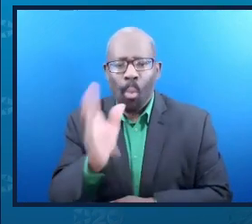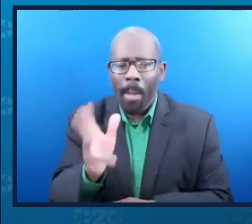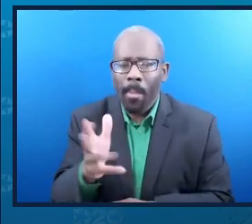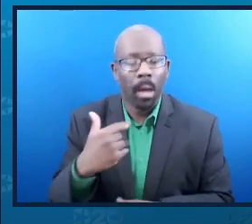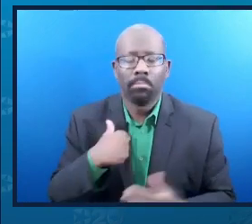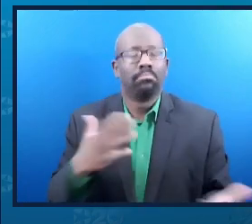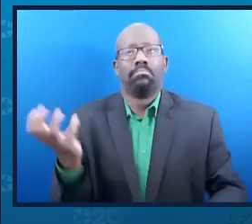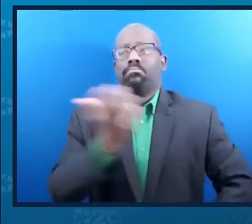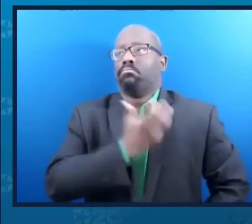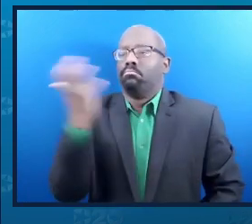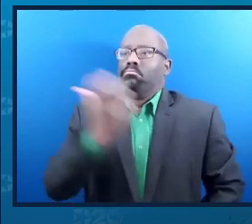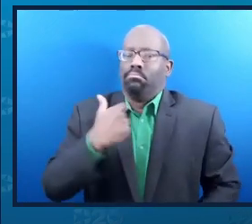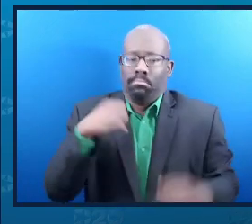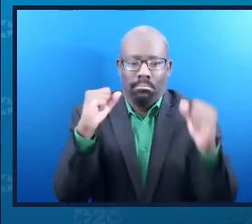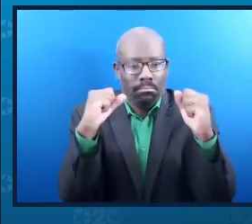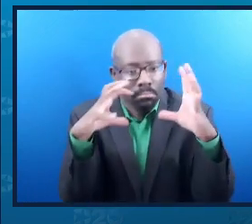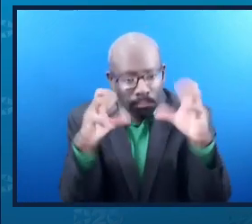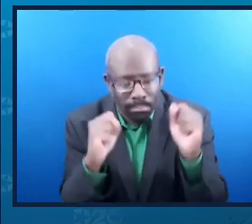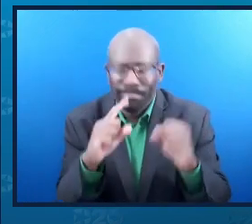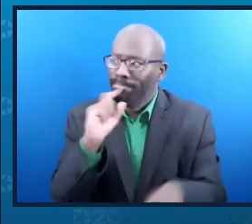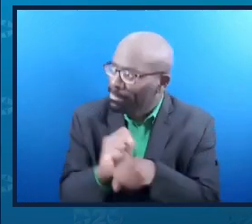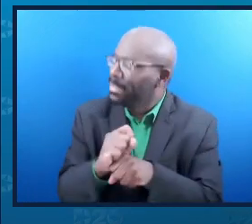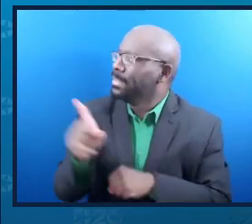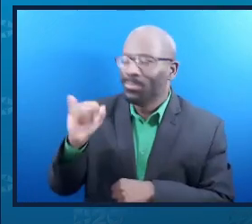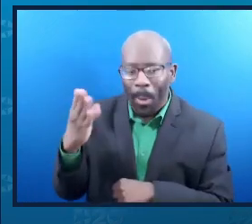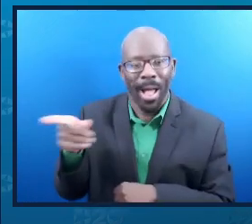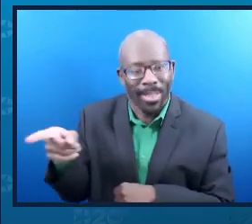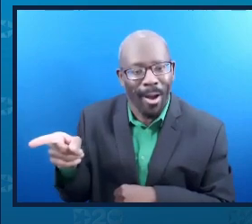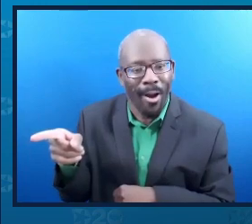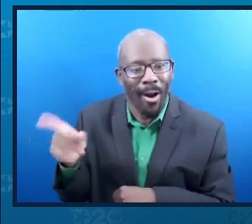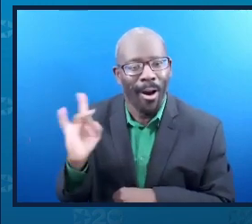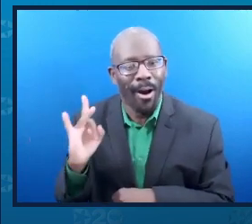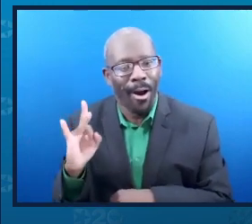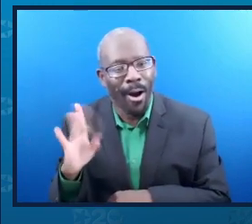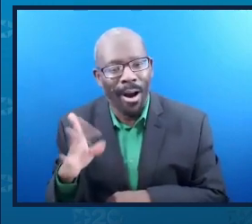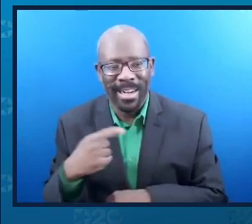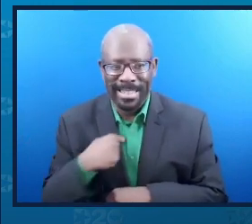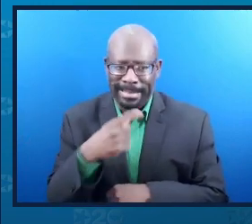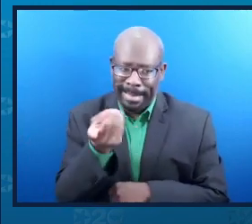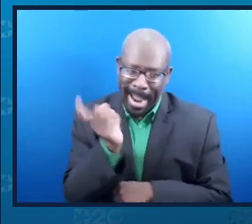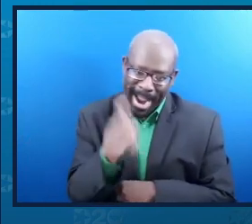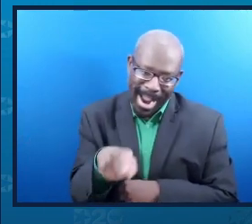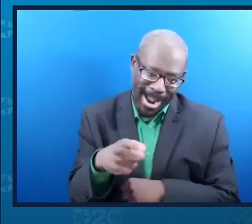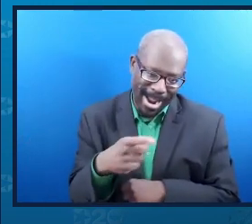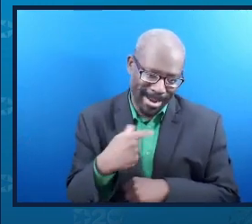IT WAS UNBELIEVABLE. I MUST INTERJECT ONE SENTENCE AT THE VERY END OF HIS CHAT WITH